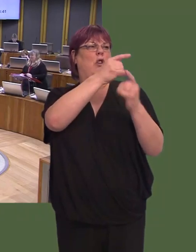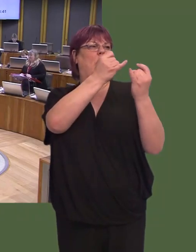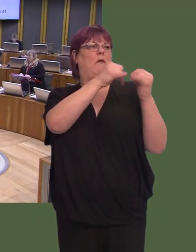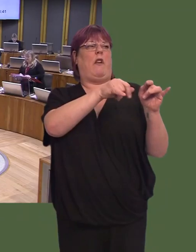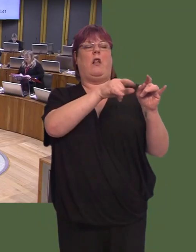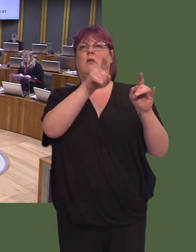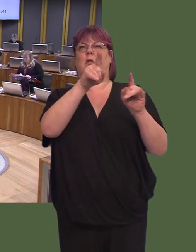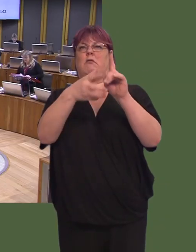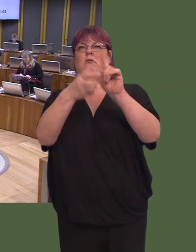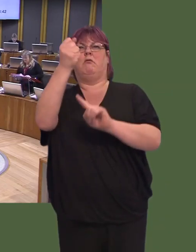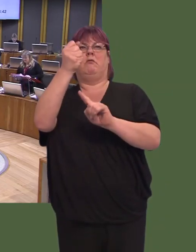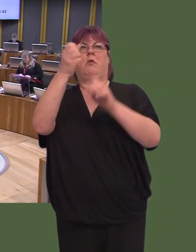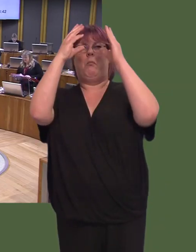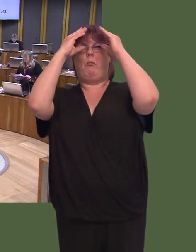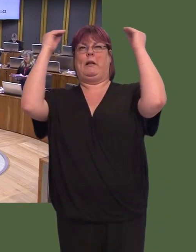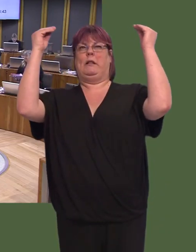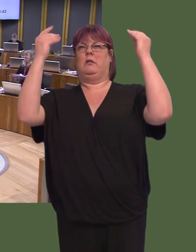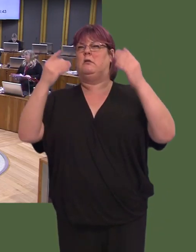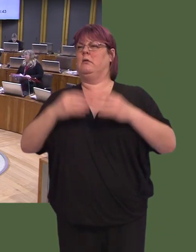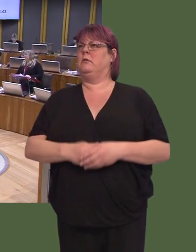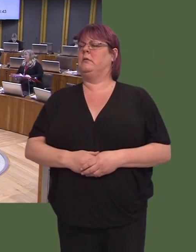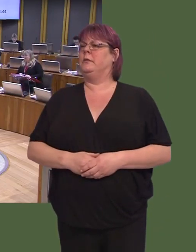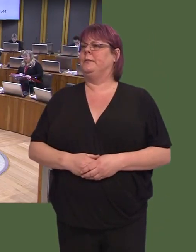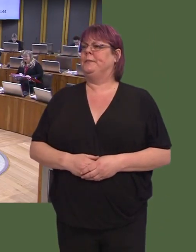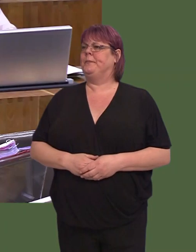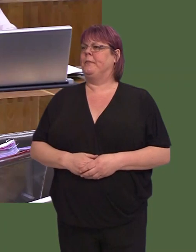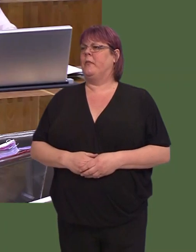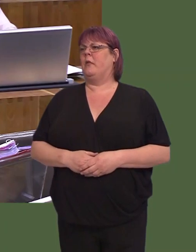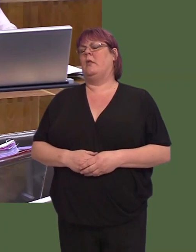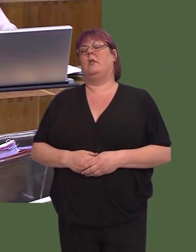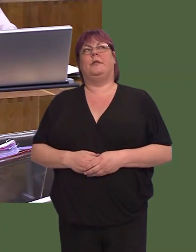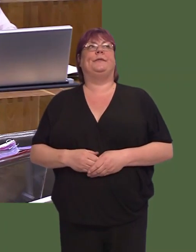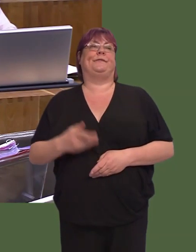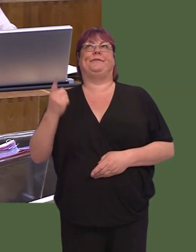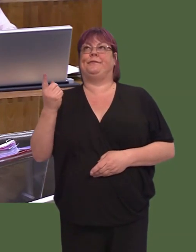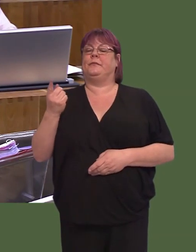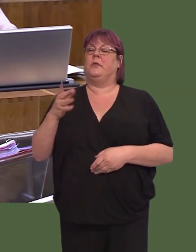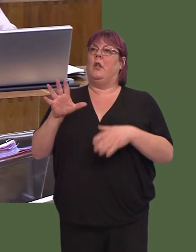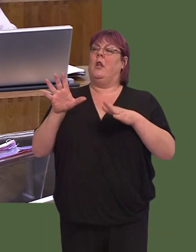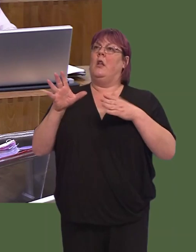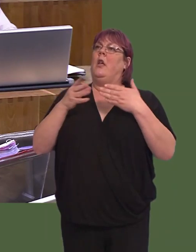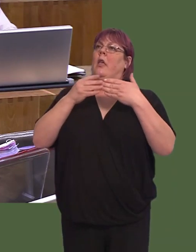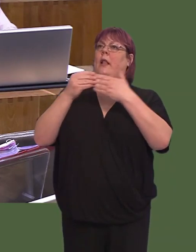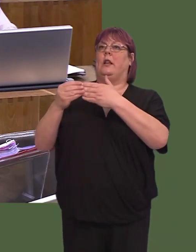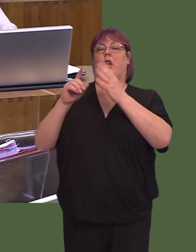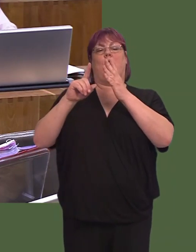Julie James AM: The leader of UKIP makes his usual nonsensical alignment between two completely different things.